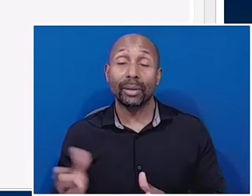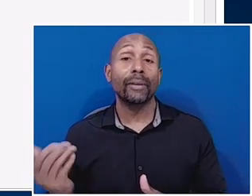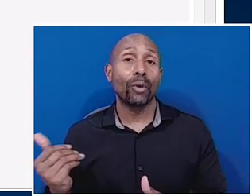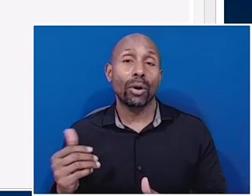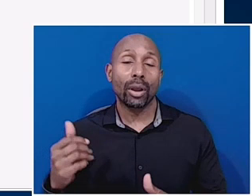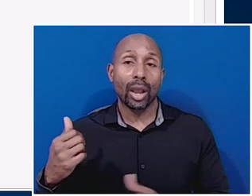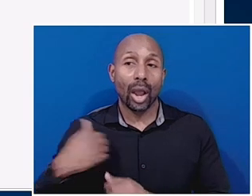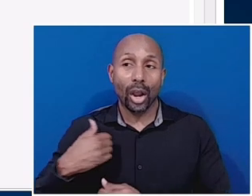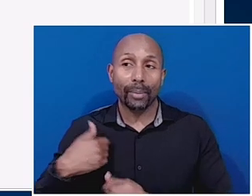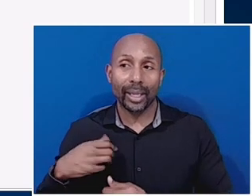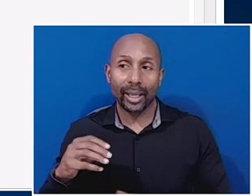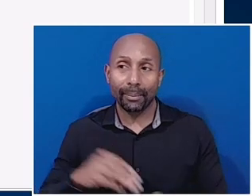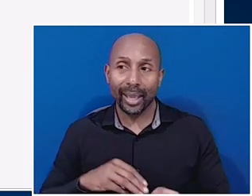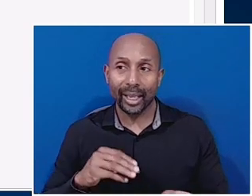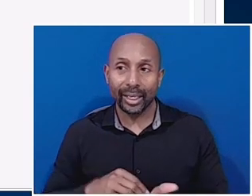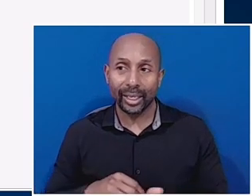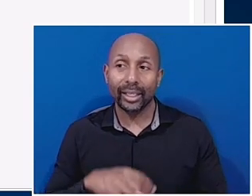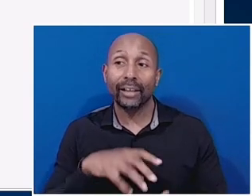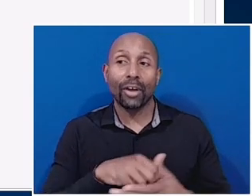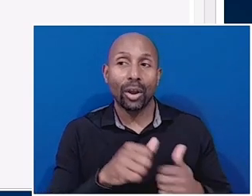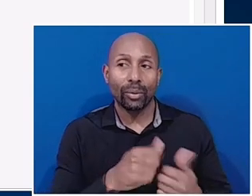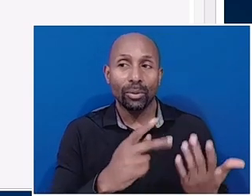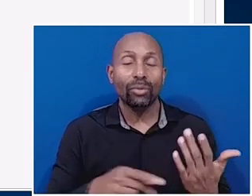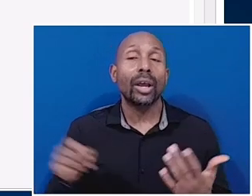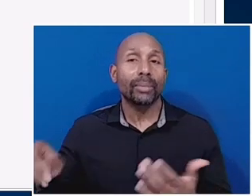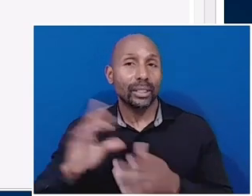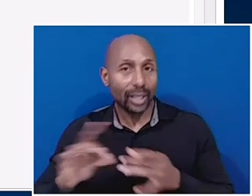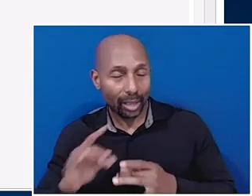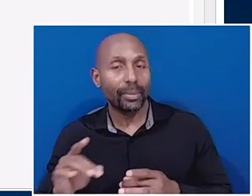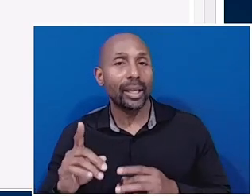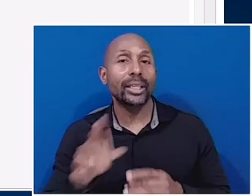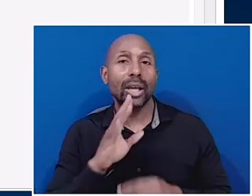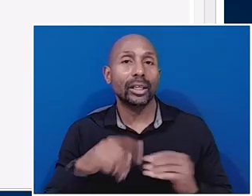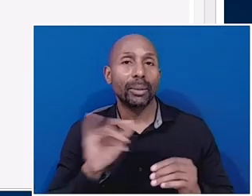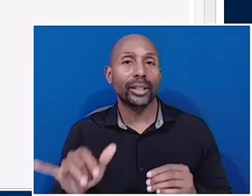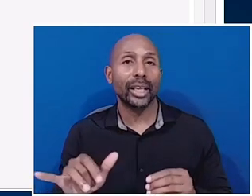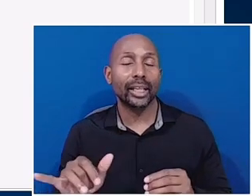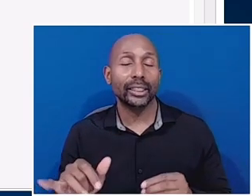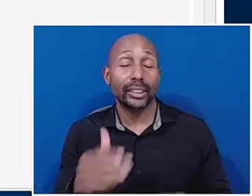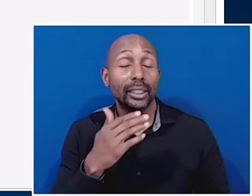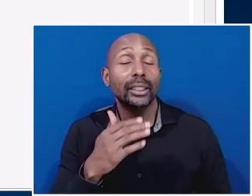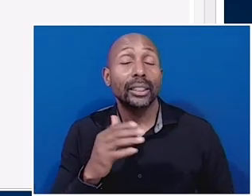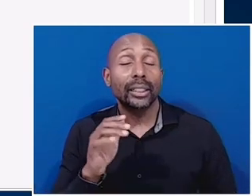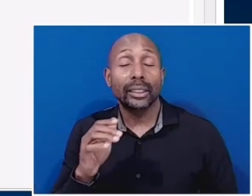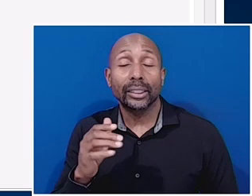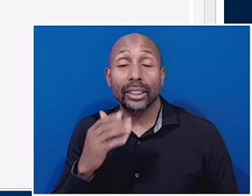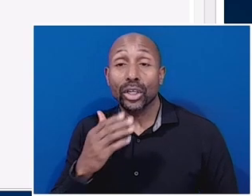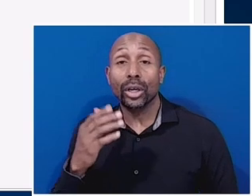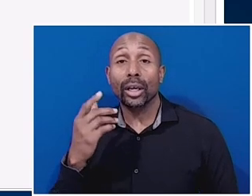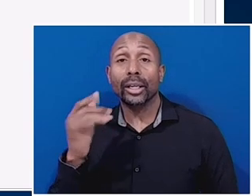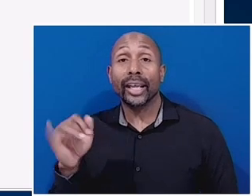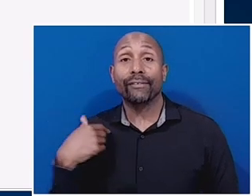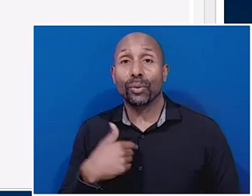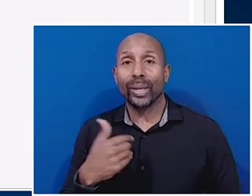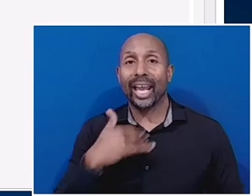enrolled in a program. So it would be good to echo that sort of protective language here as well. Thank you.